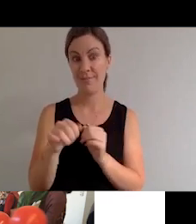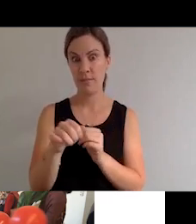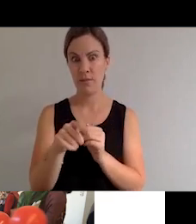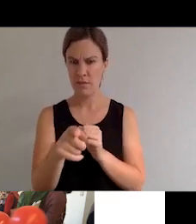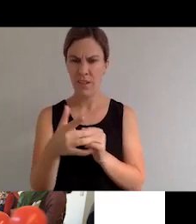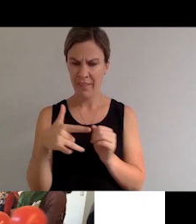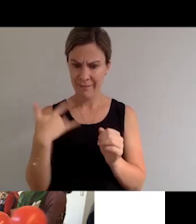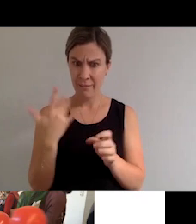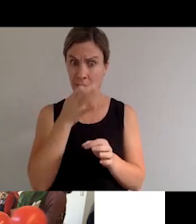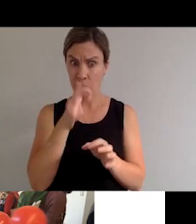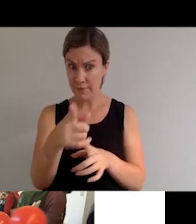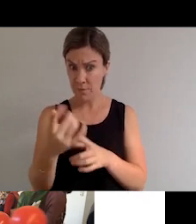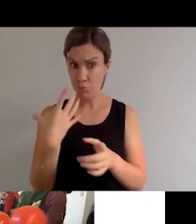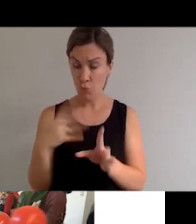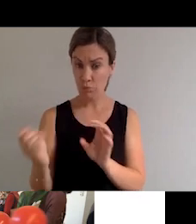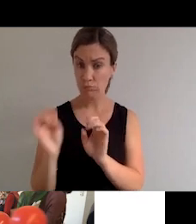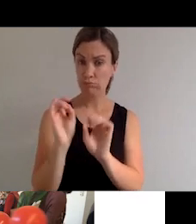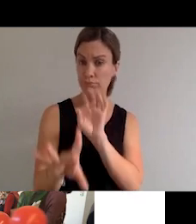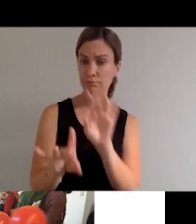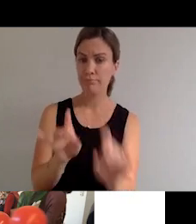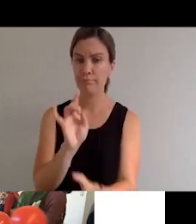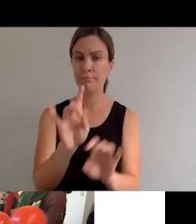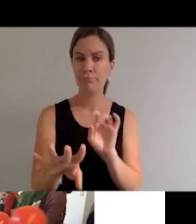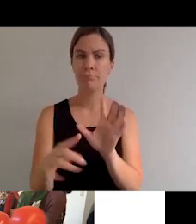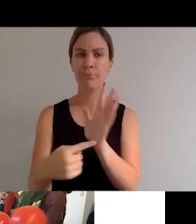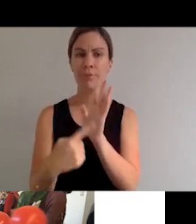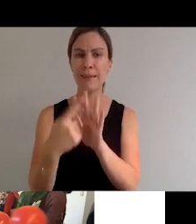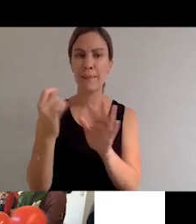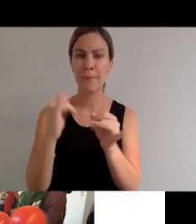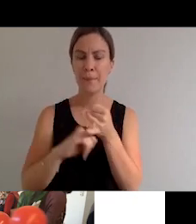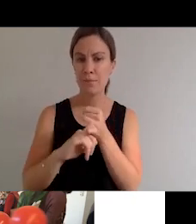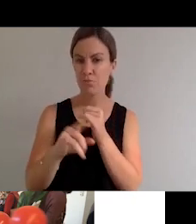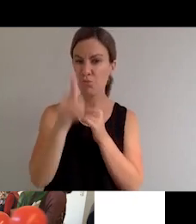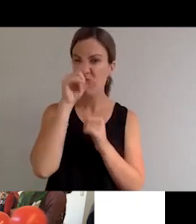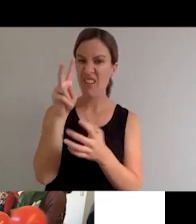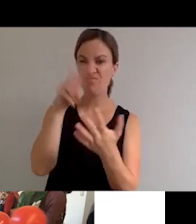Feel free to add your tips and conversations in through here. We will be able to go back and read the chat. That's a really helpful thing.